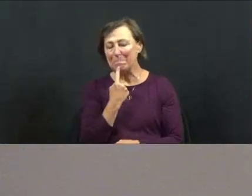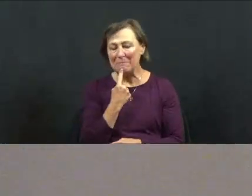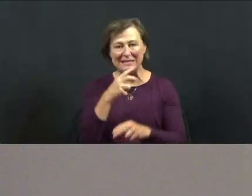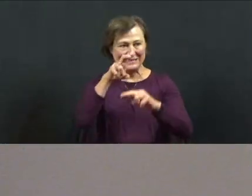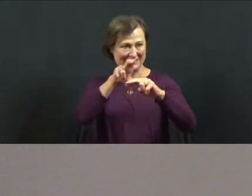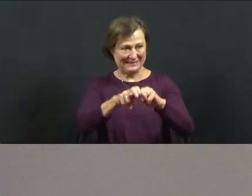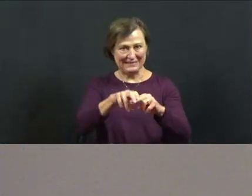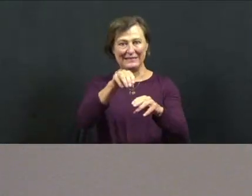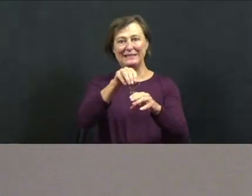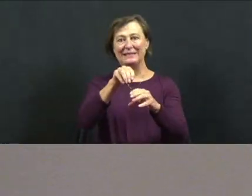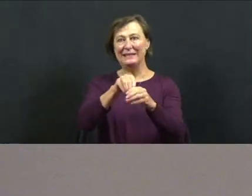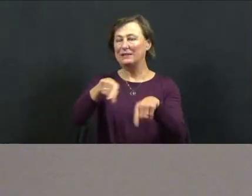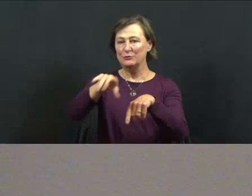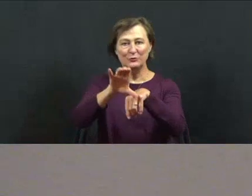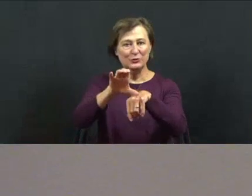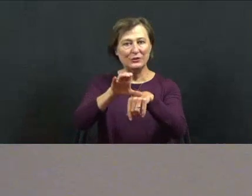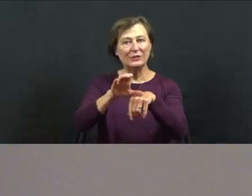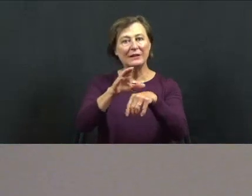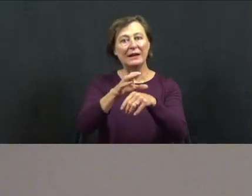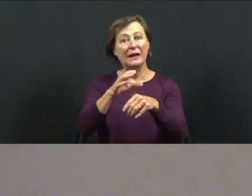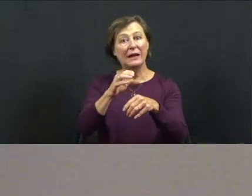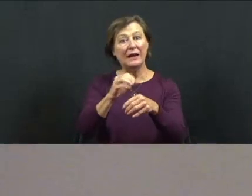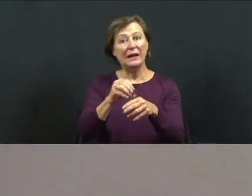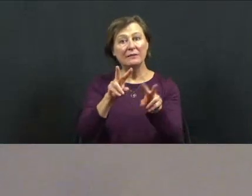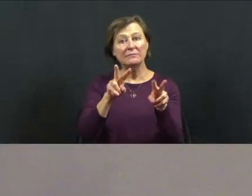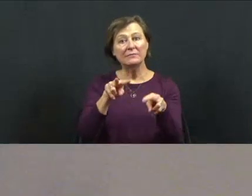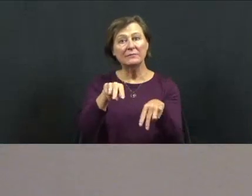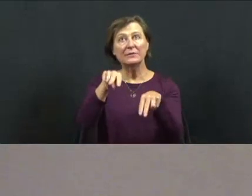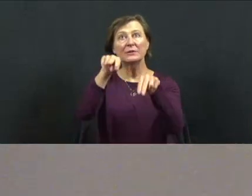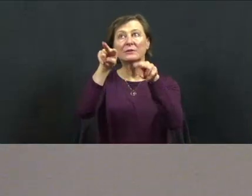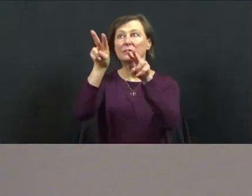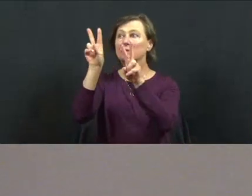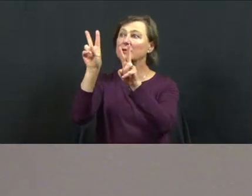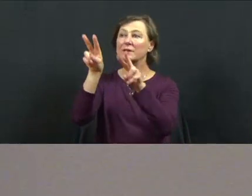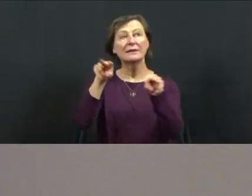spending a good part of the service looking up and studying our beautiful